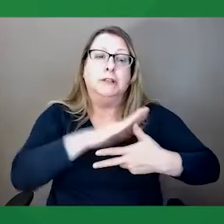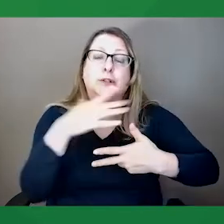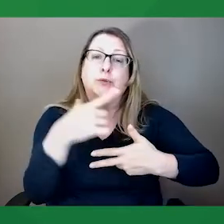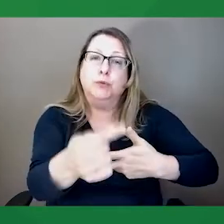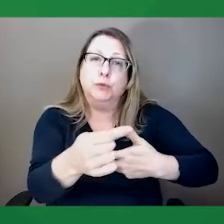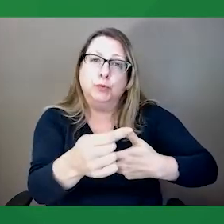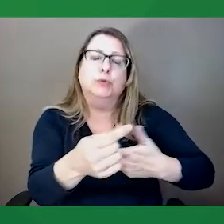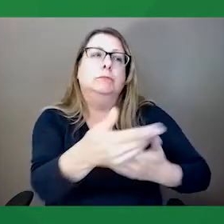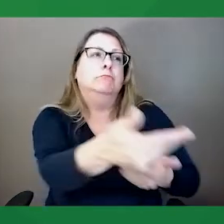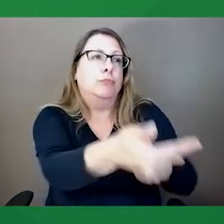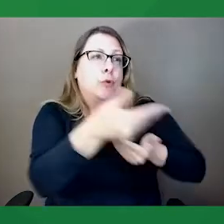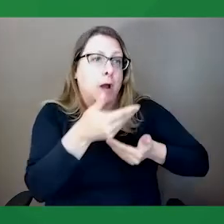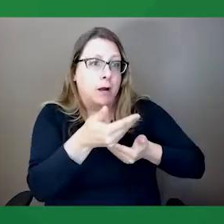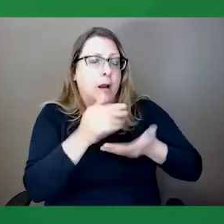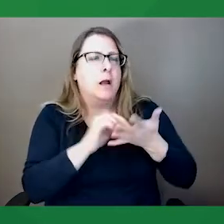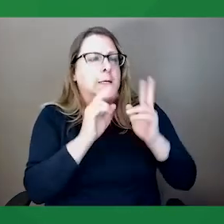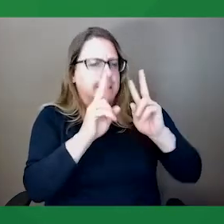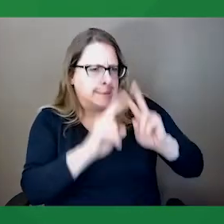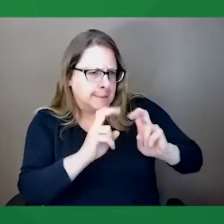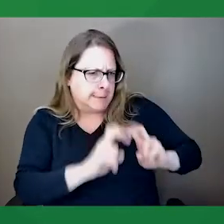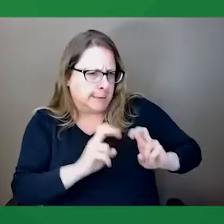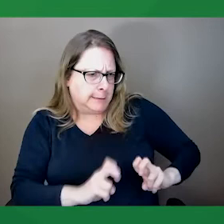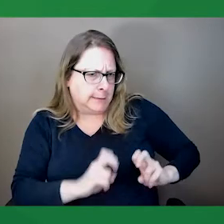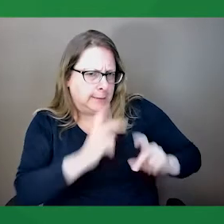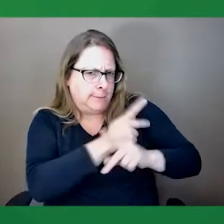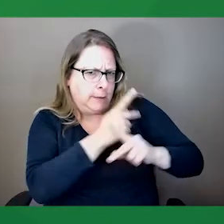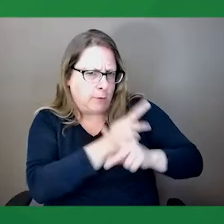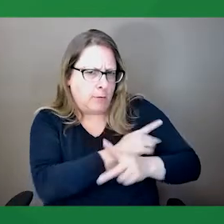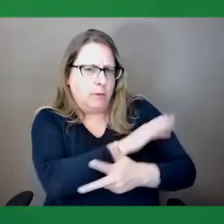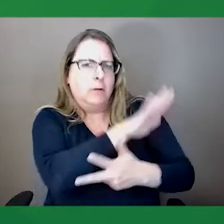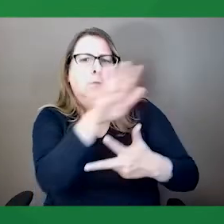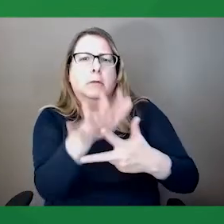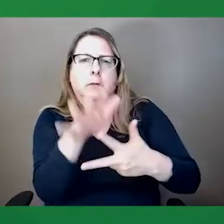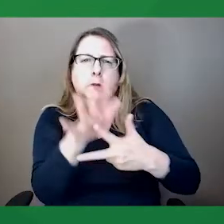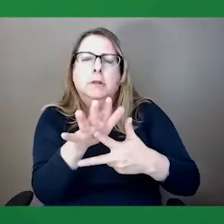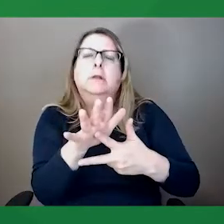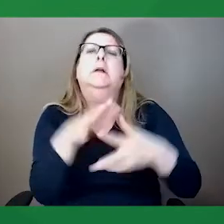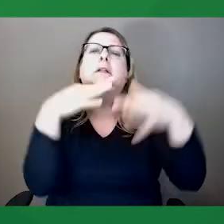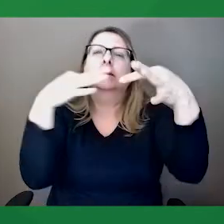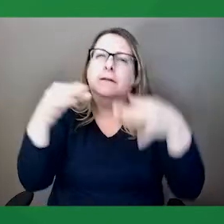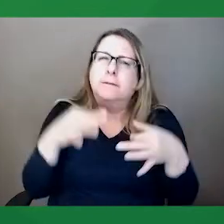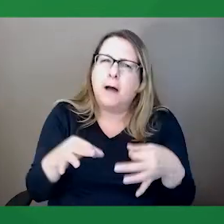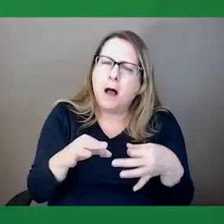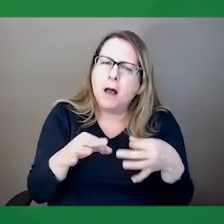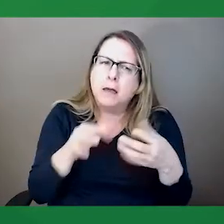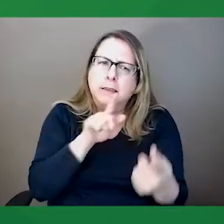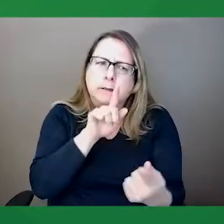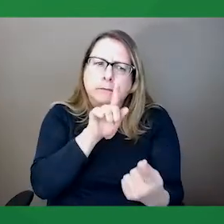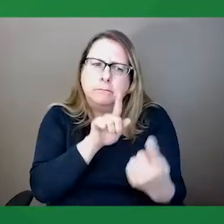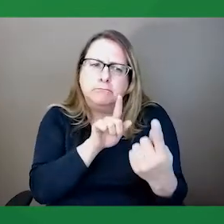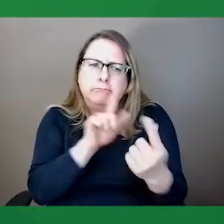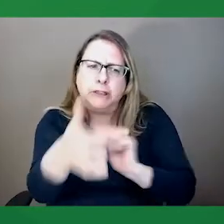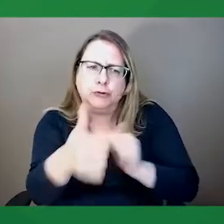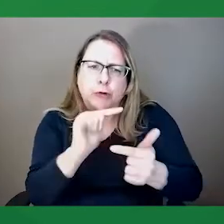unwrap the structure of whatever is presented to me. Then define the interaction flow,